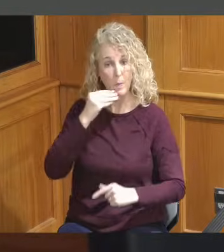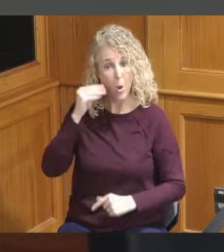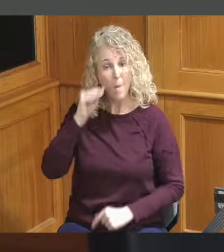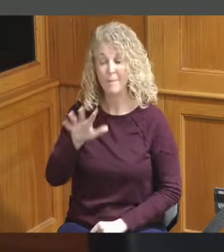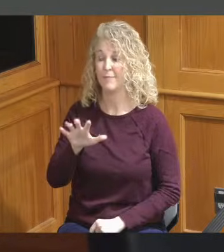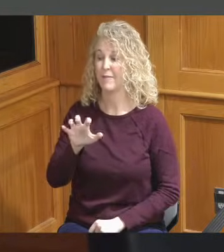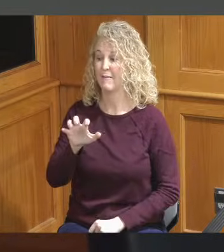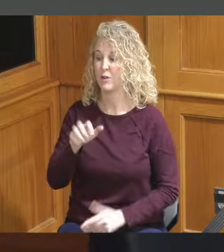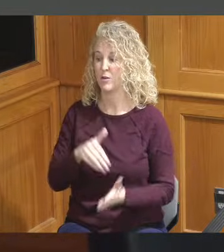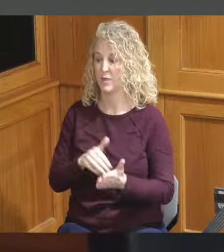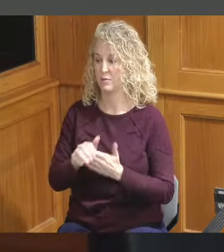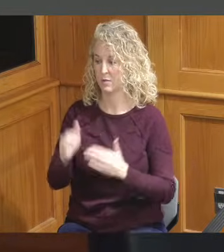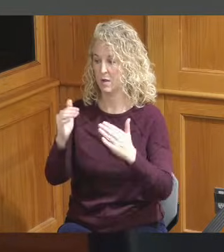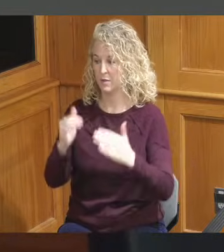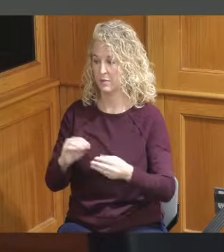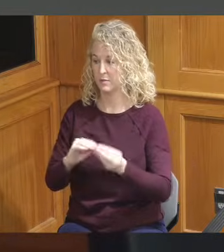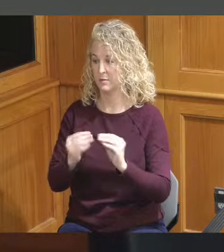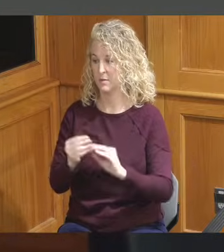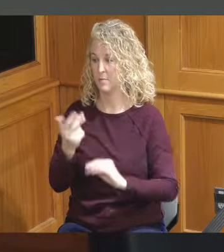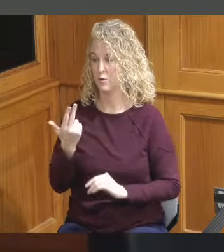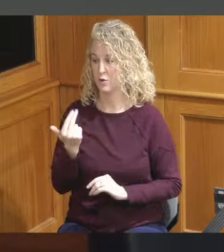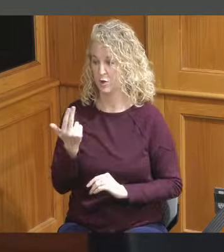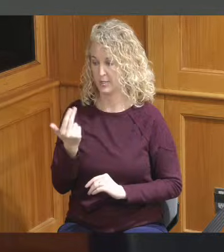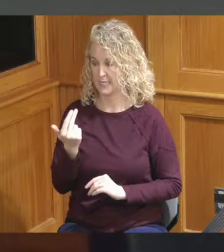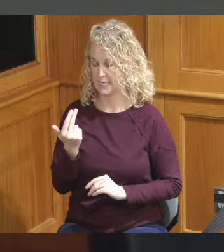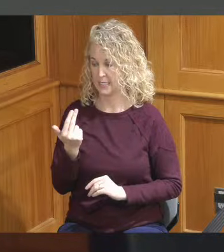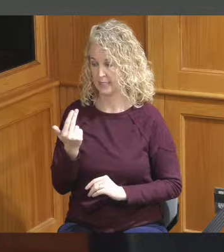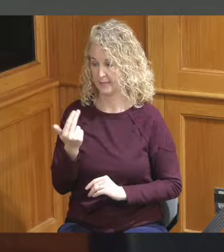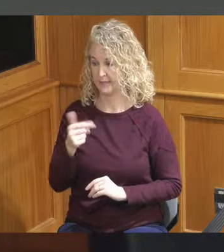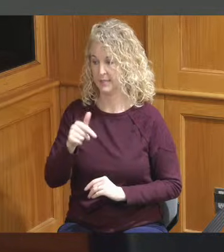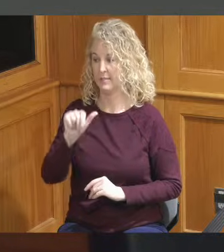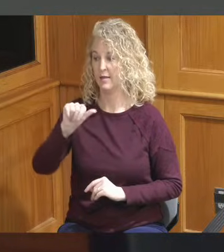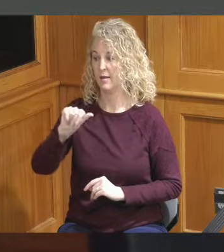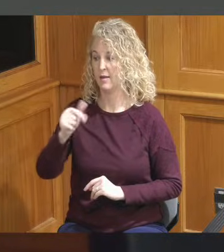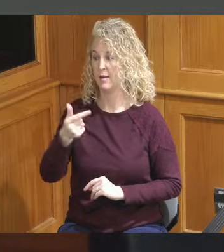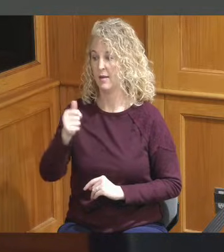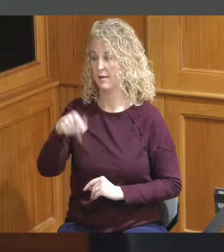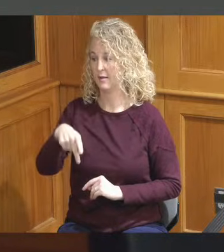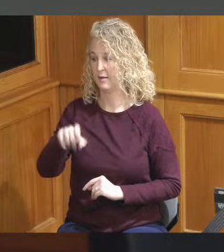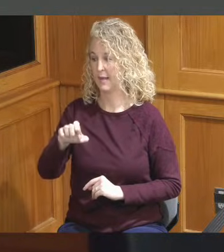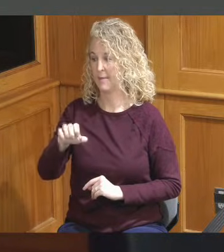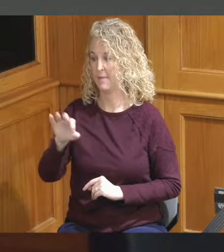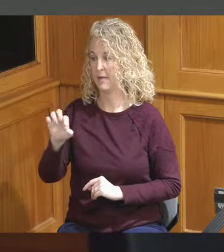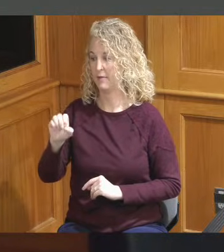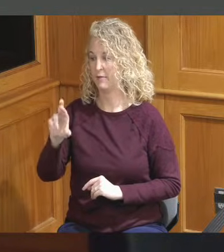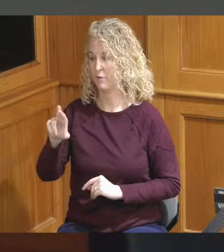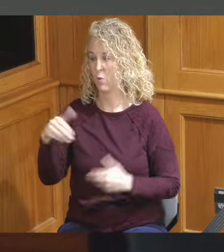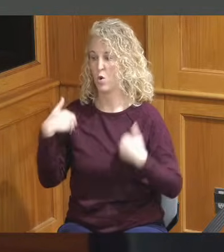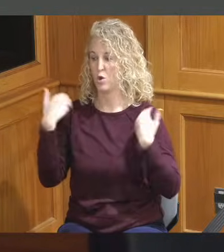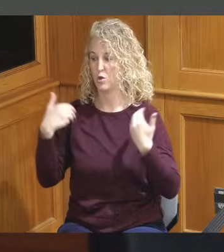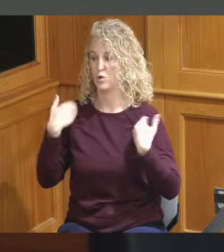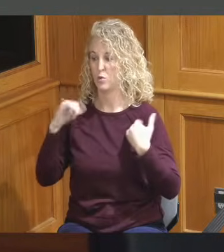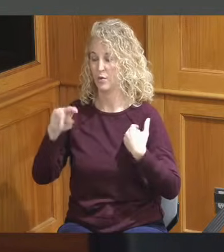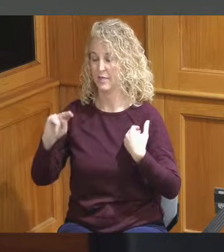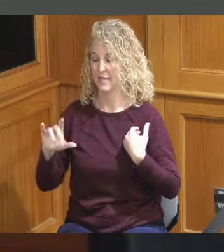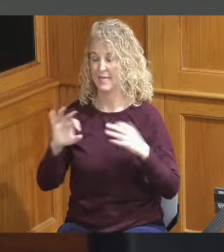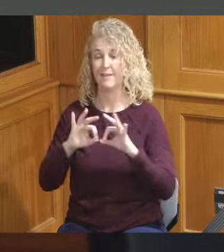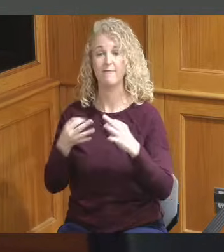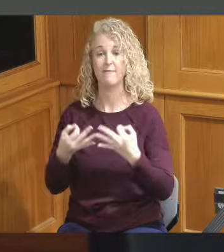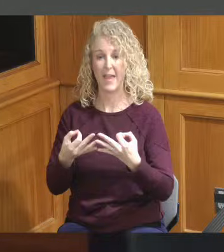$500,000. Uh, item number 13 is an agreement with Agape for Youth for Family Placement Services at